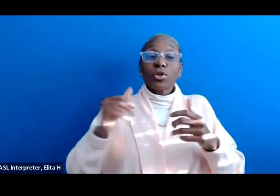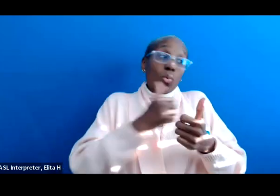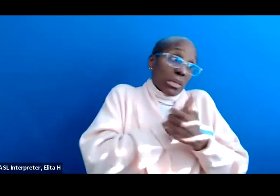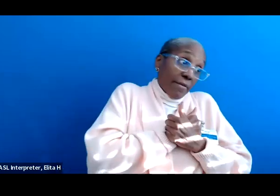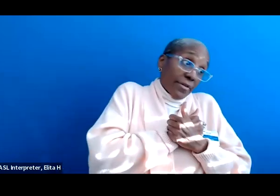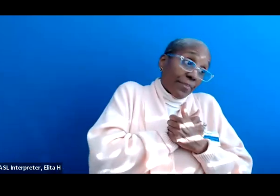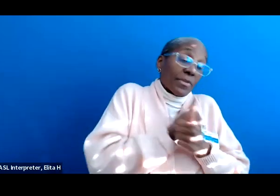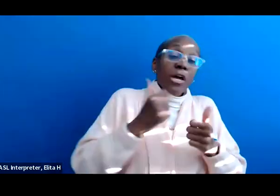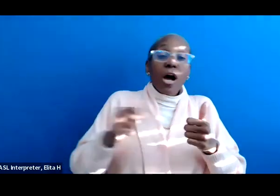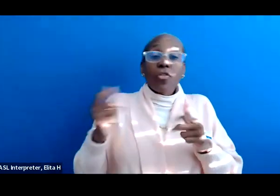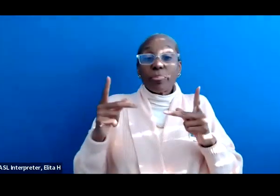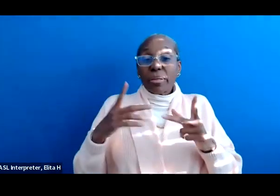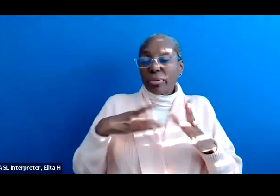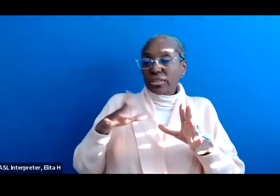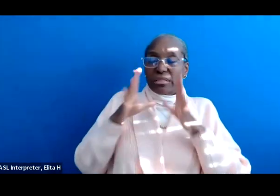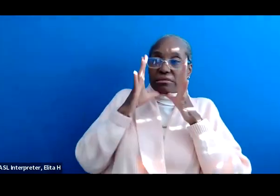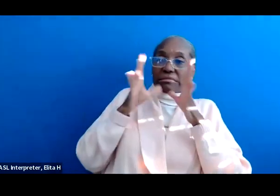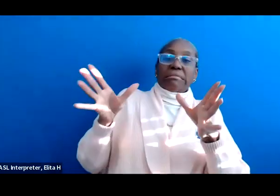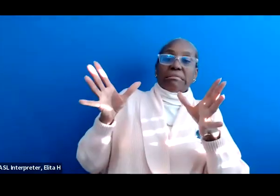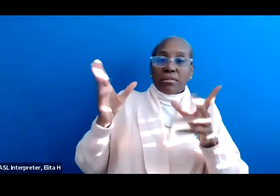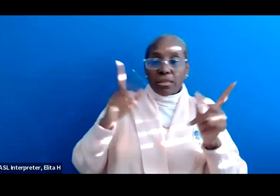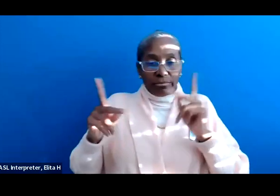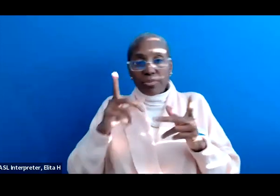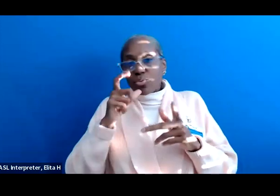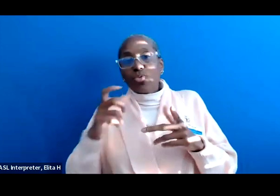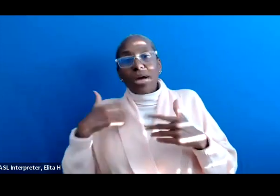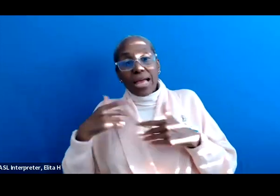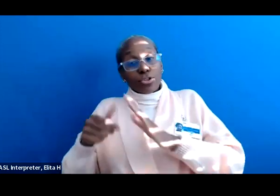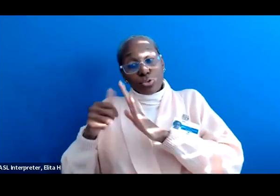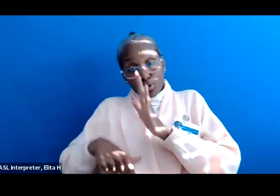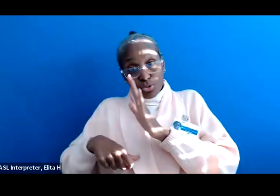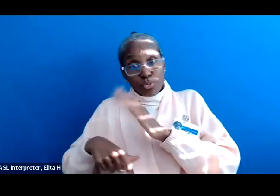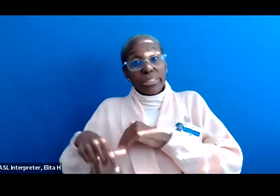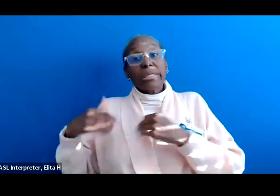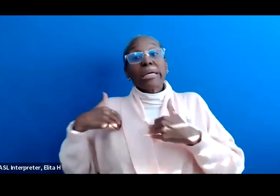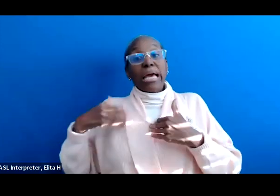There are people that have had the surgery and have had a very bad outcome.